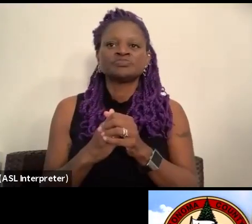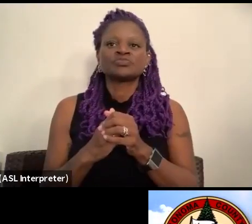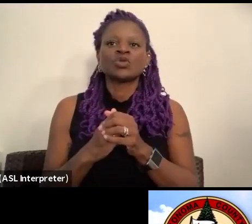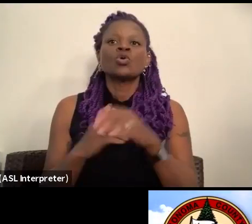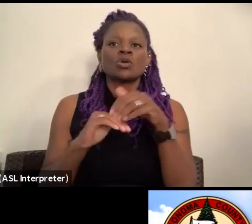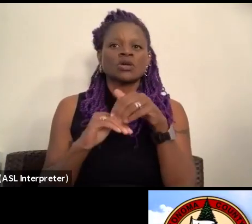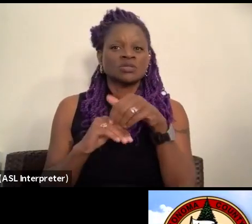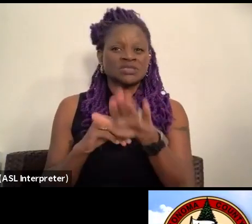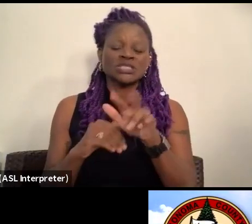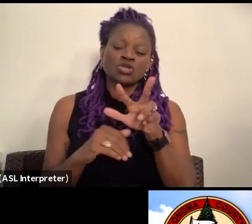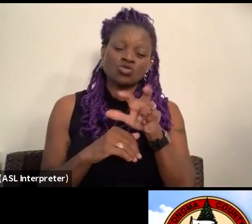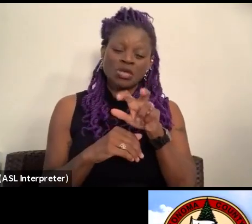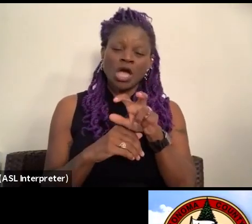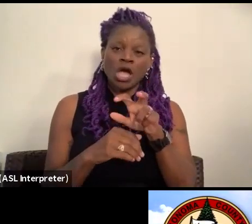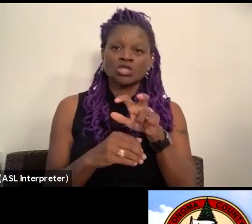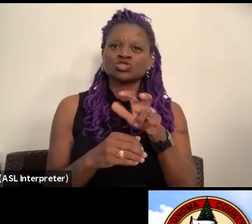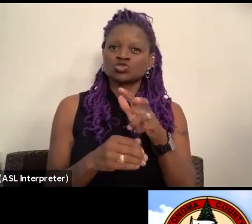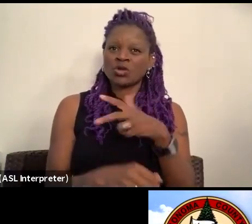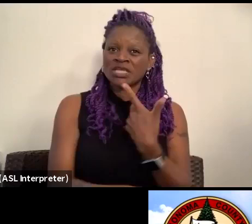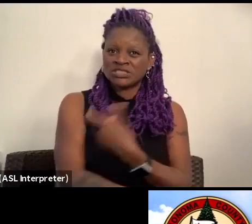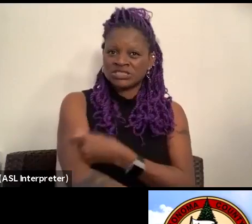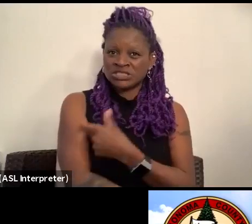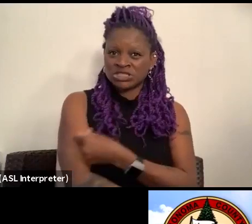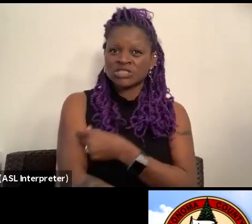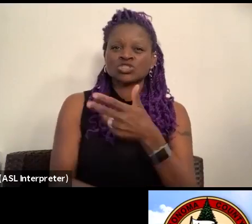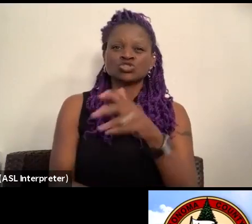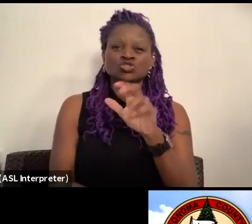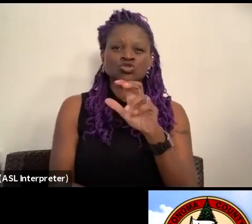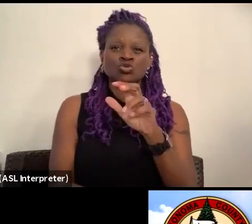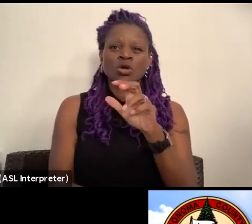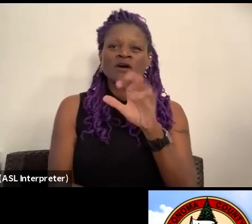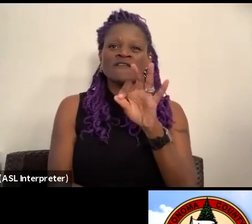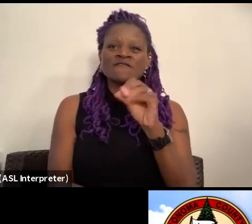hundred of these doses to Cheryl Fox of Fox Home Health, which is working to